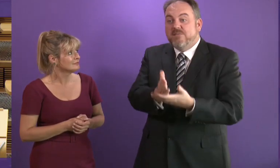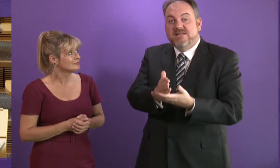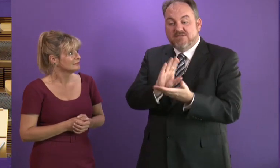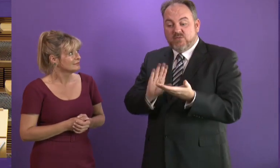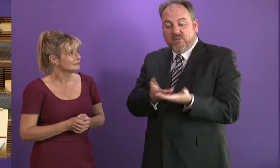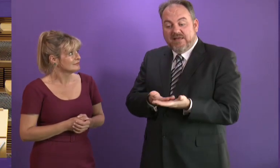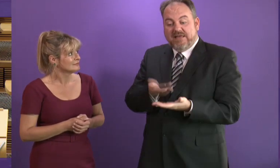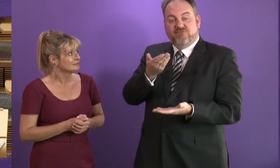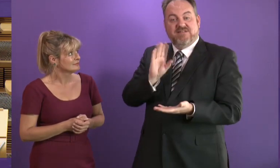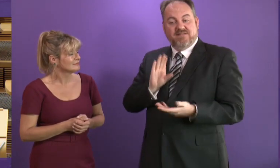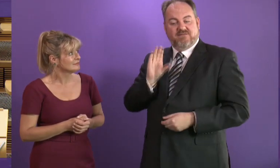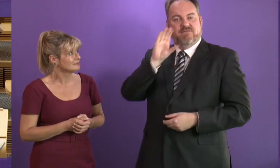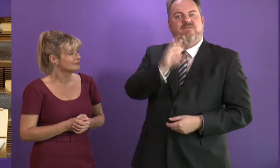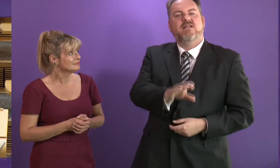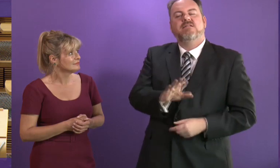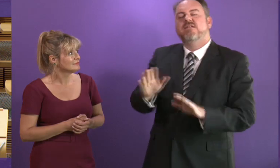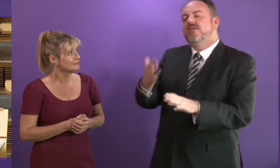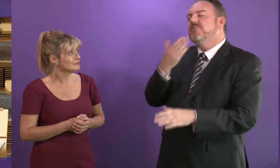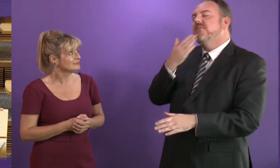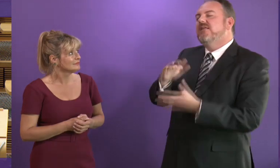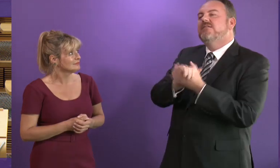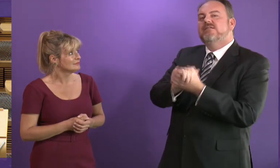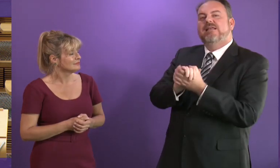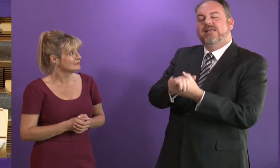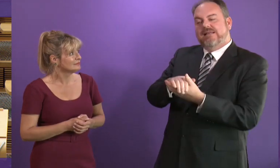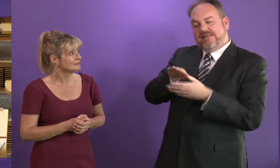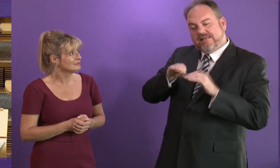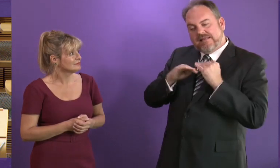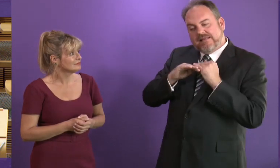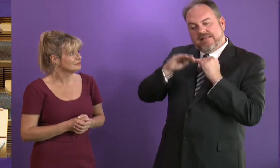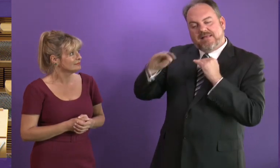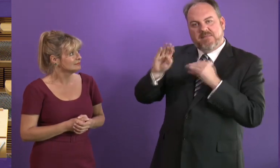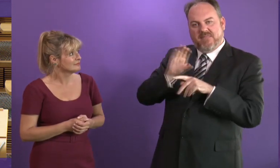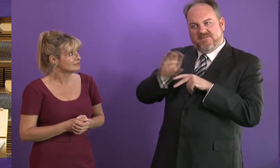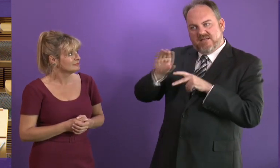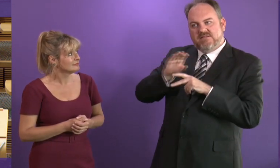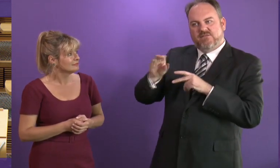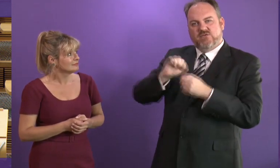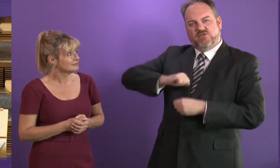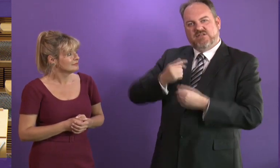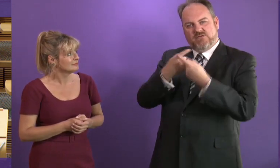will she promise at least to retain funds in Scotland’s universities? There is currently